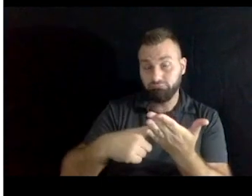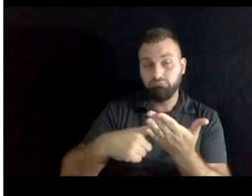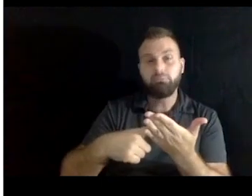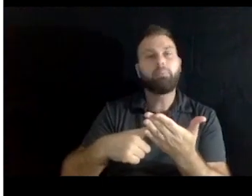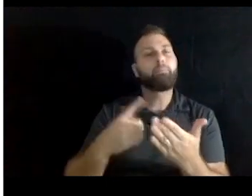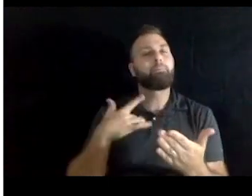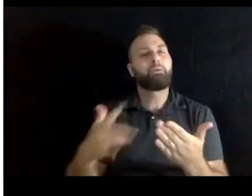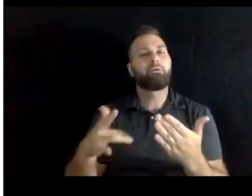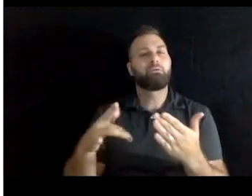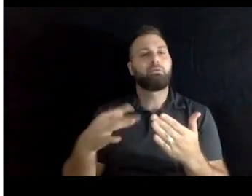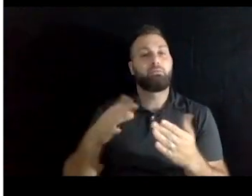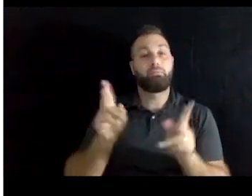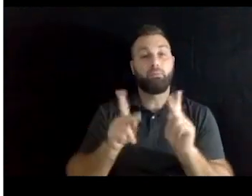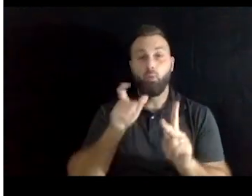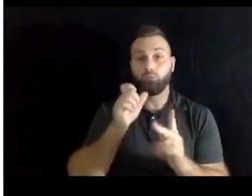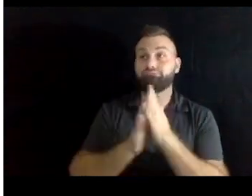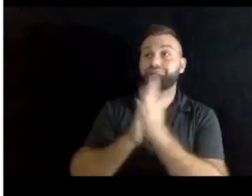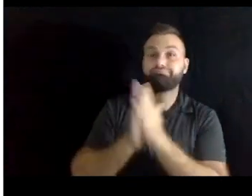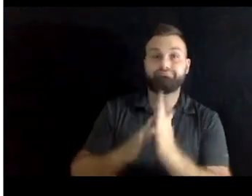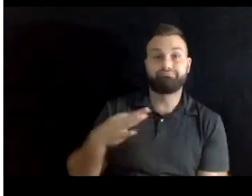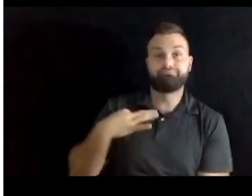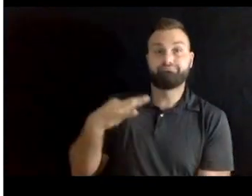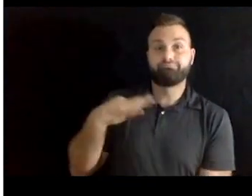about at this point they use volunteers. OK,